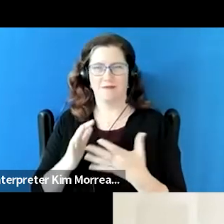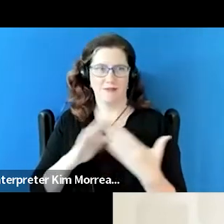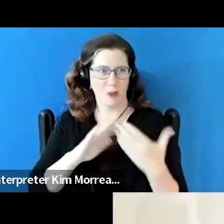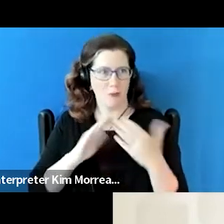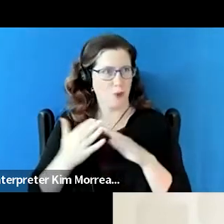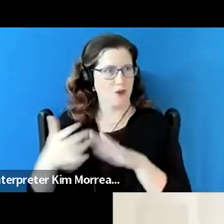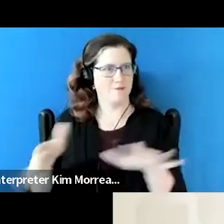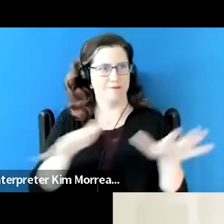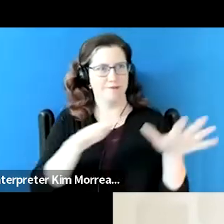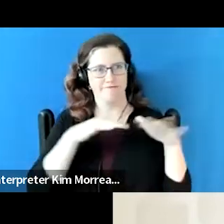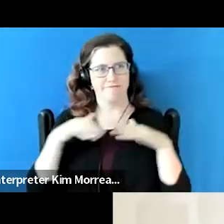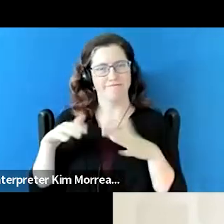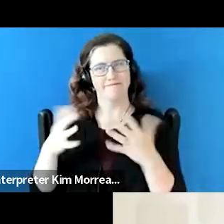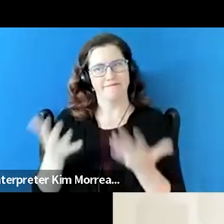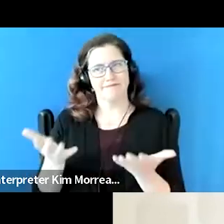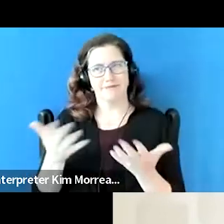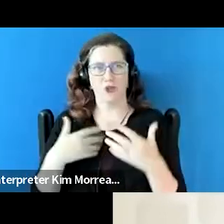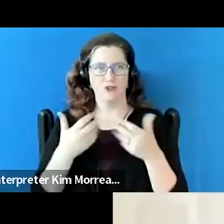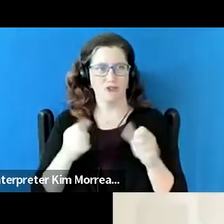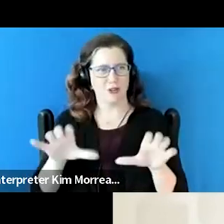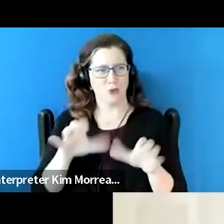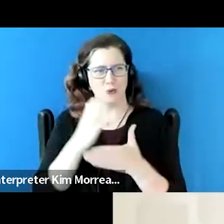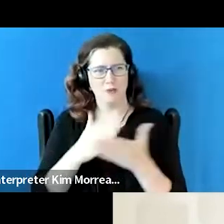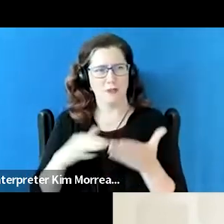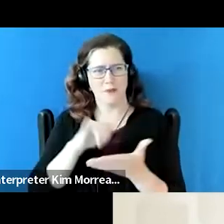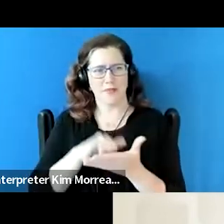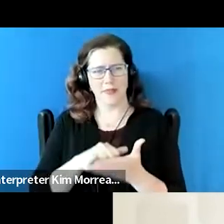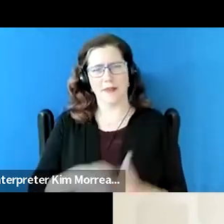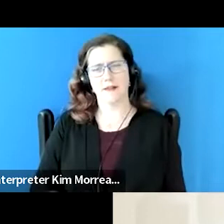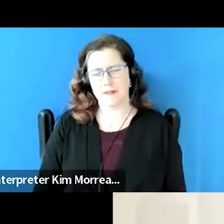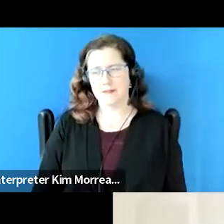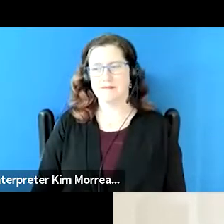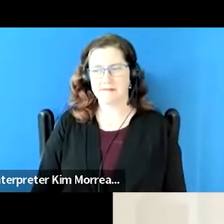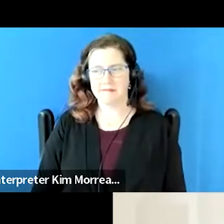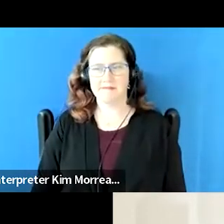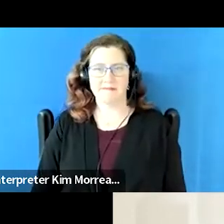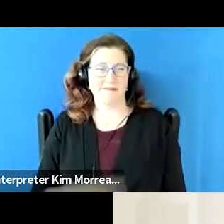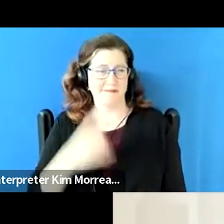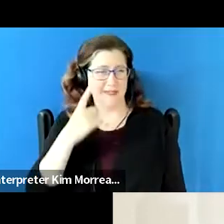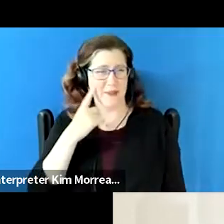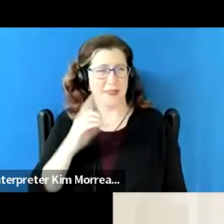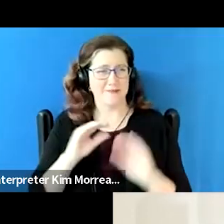So try to do some of that. And I would think there's nothing else to say